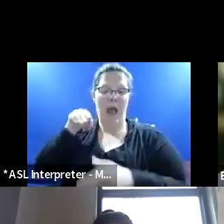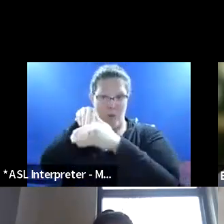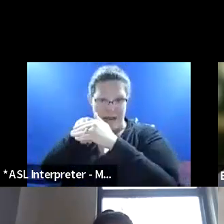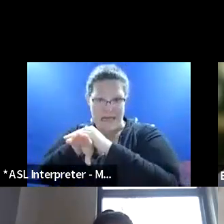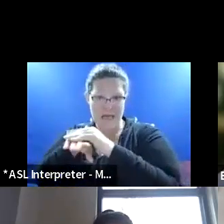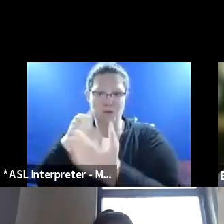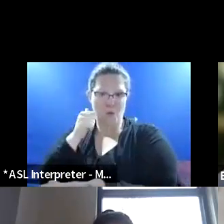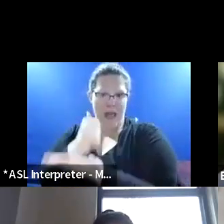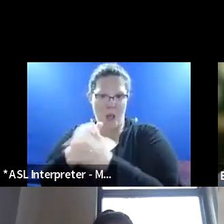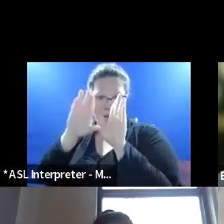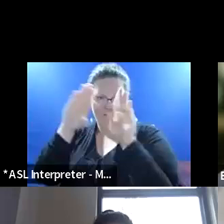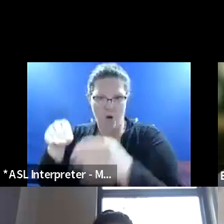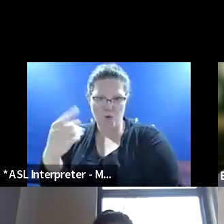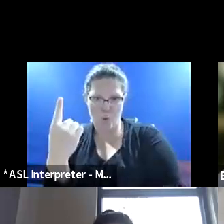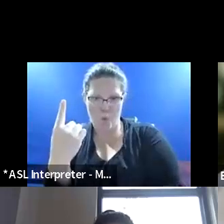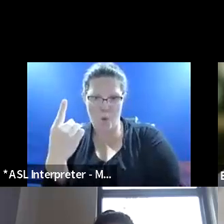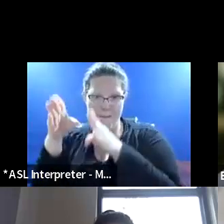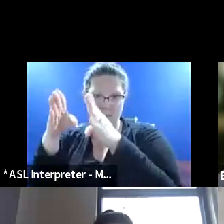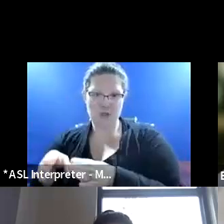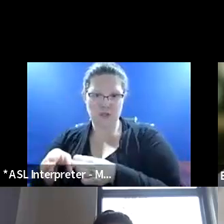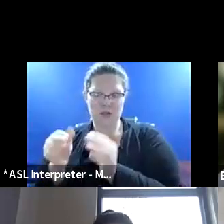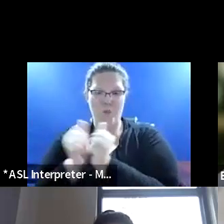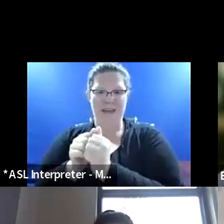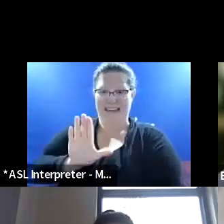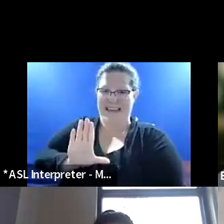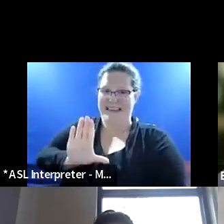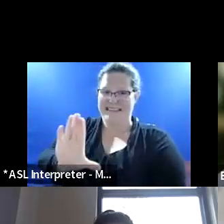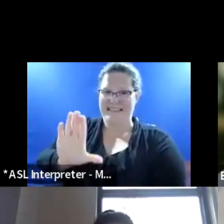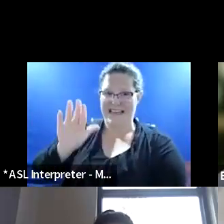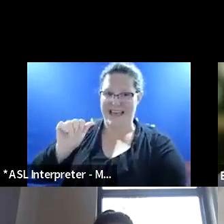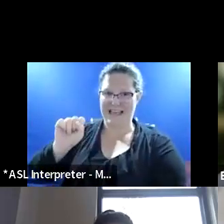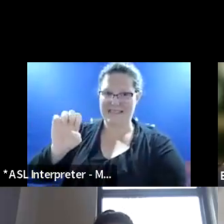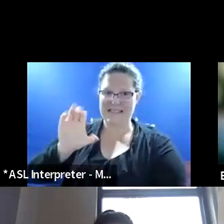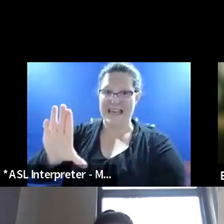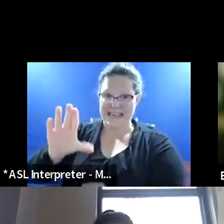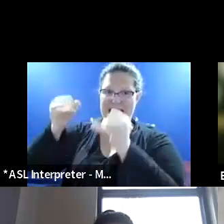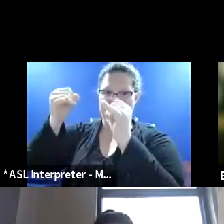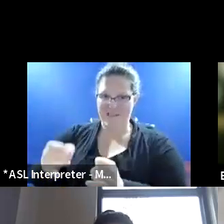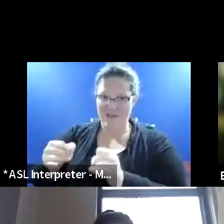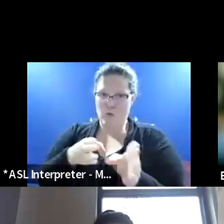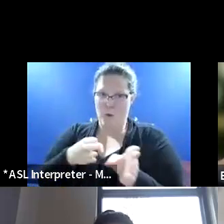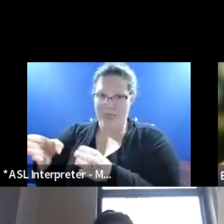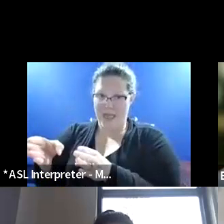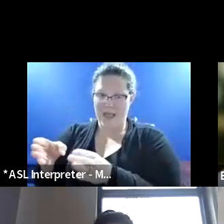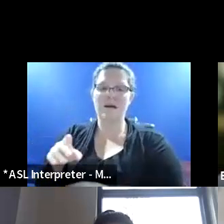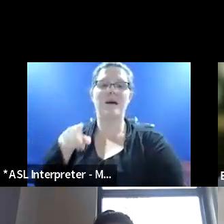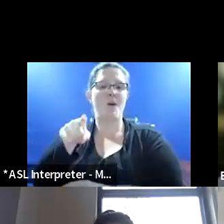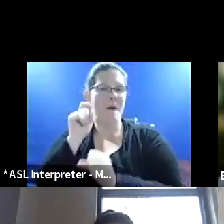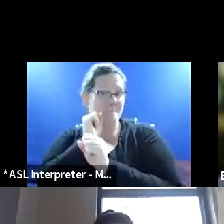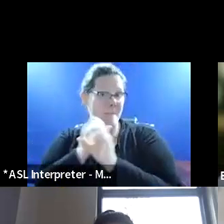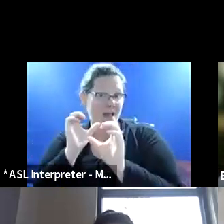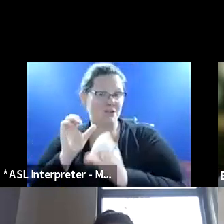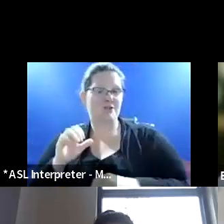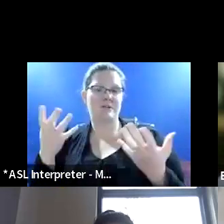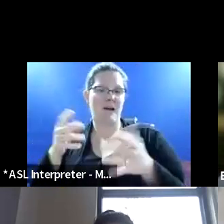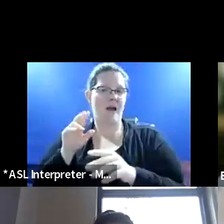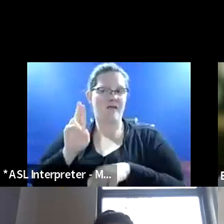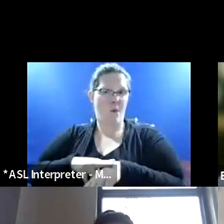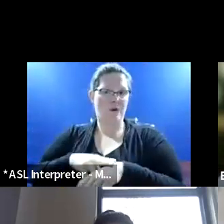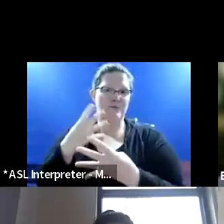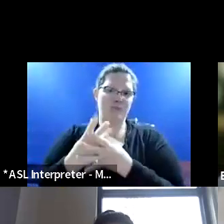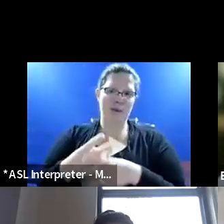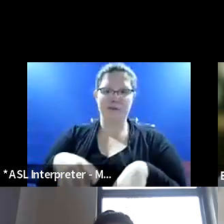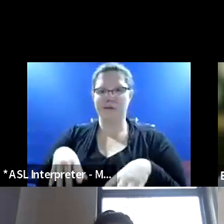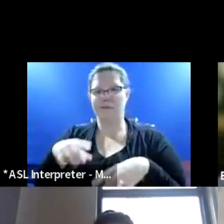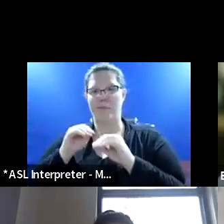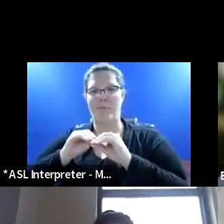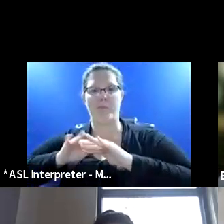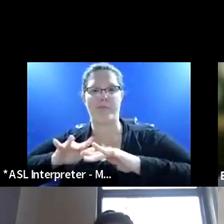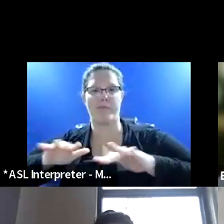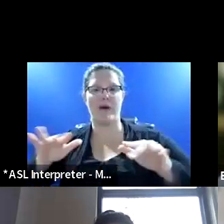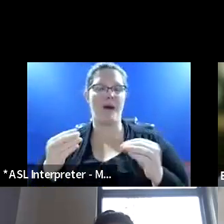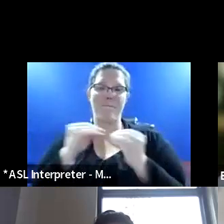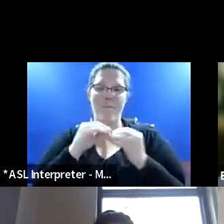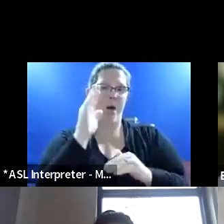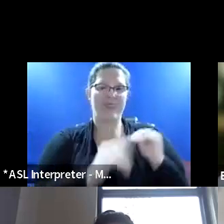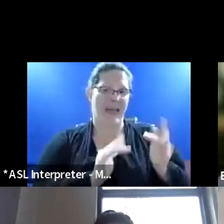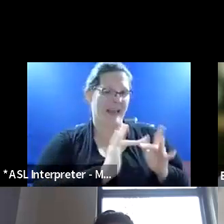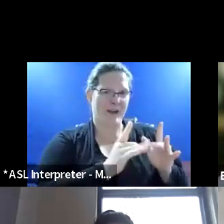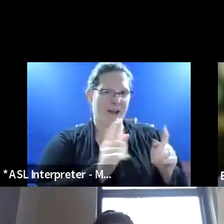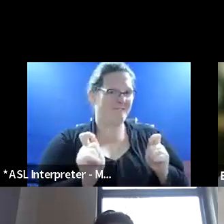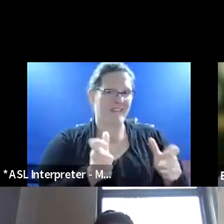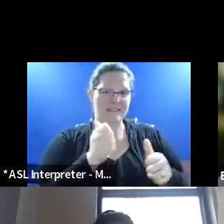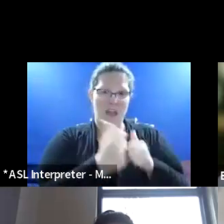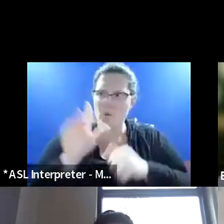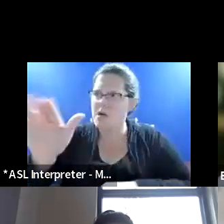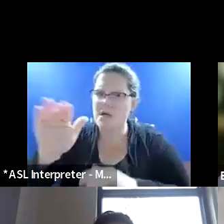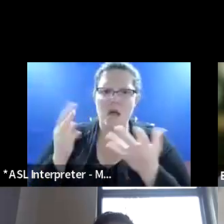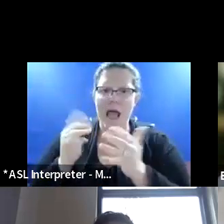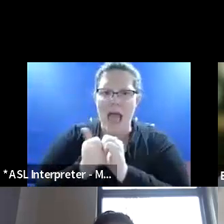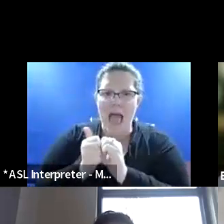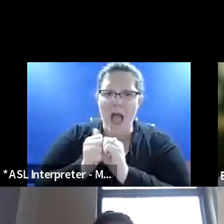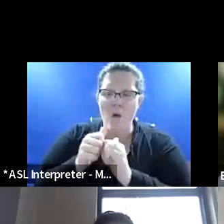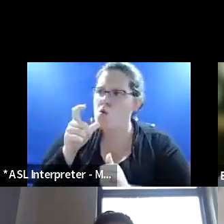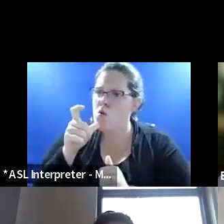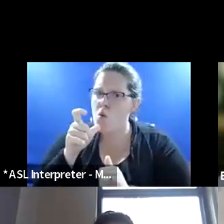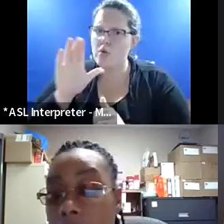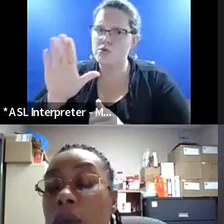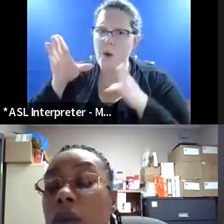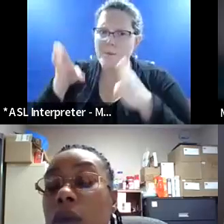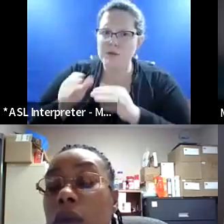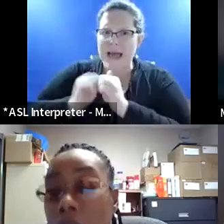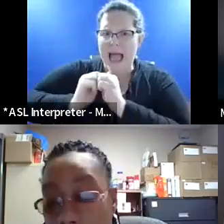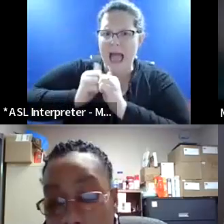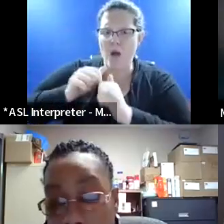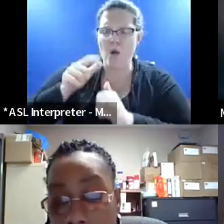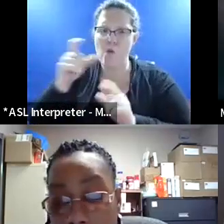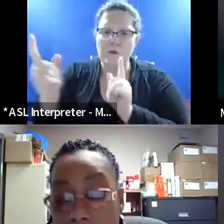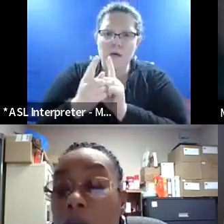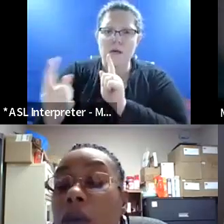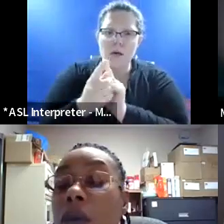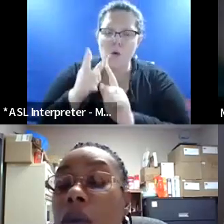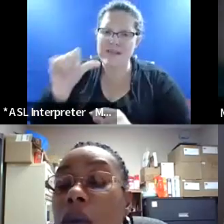BUT DUE TO THE FACT HE HAD THAT CERTIFICATION WE WERE TARGETING HIM FOR EMPLOYMENT.